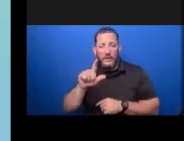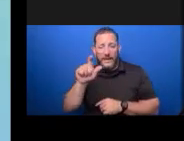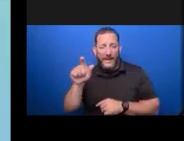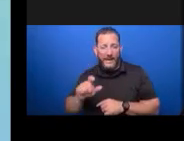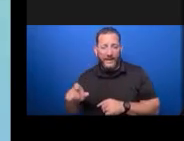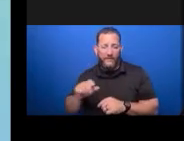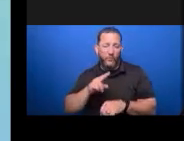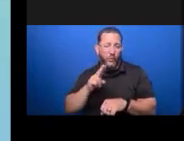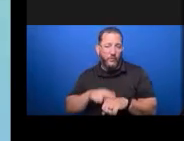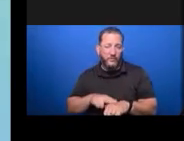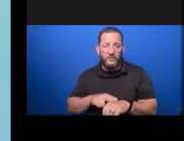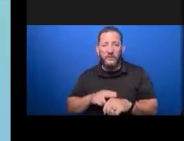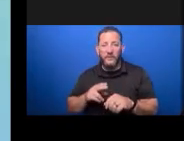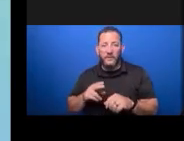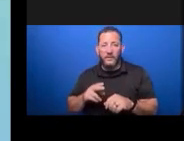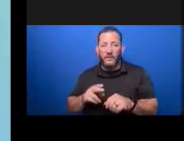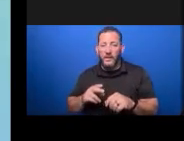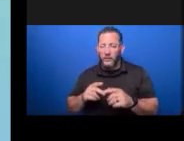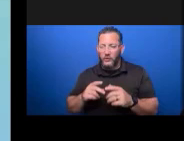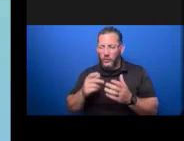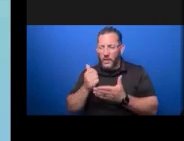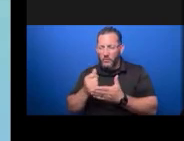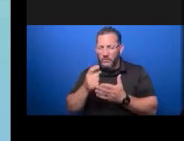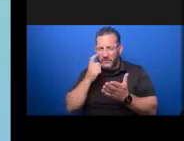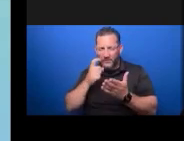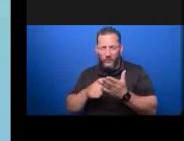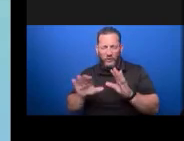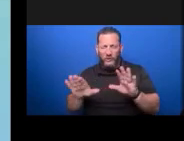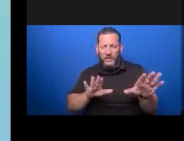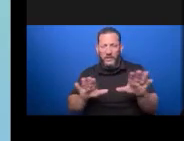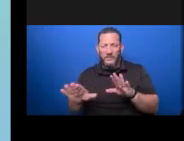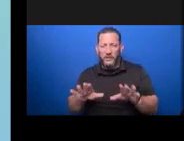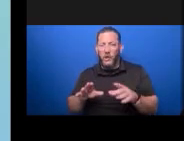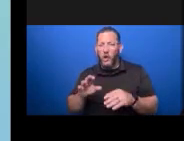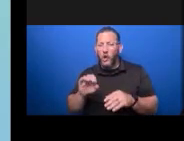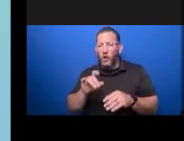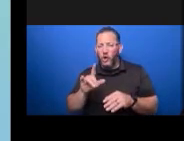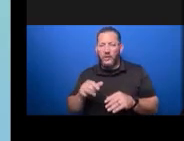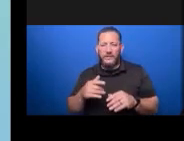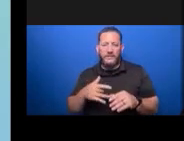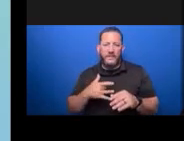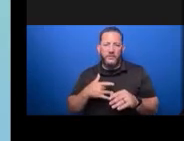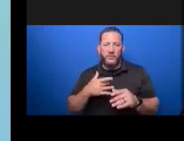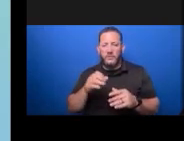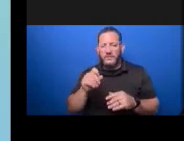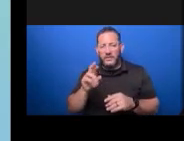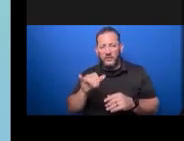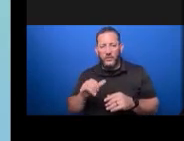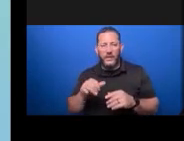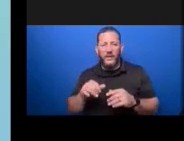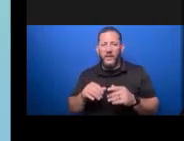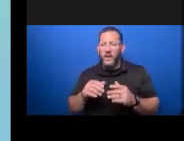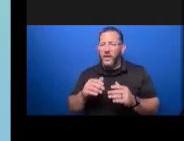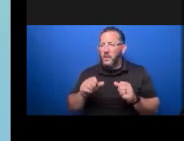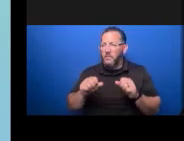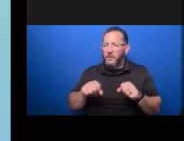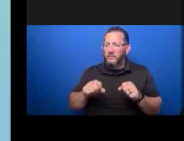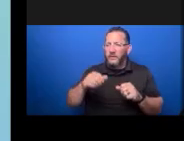differentiating early sensory profiles in toddlers at elevated likelihood of autism in association with later clinical